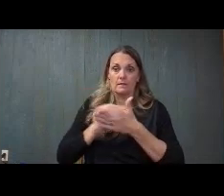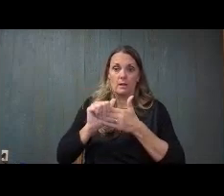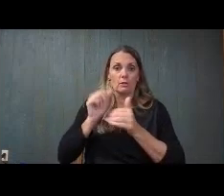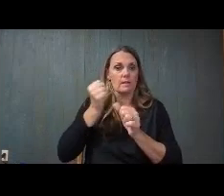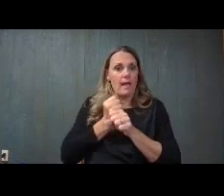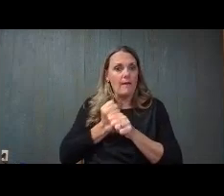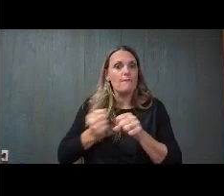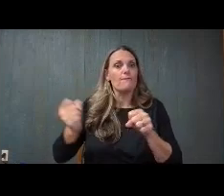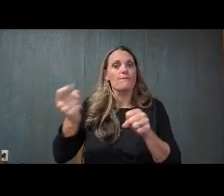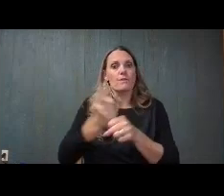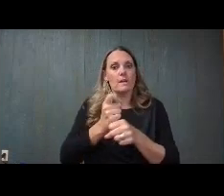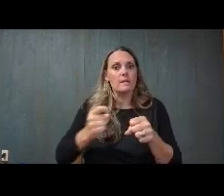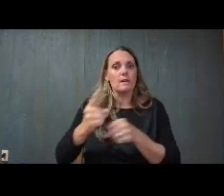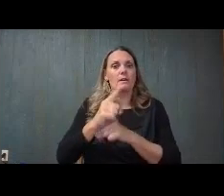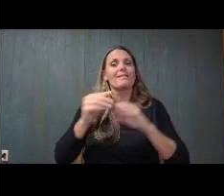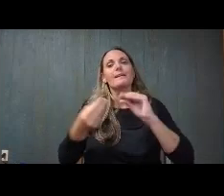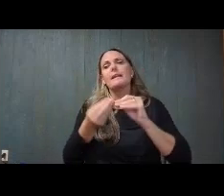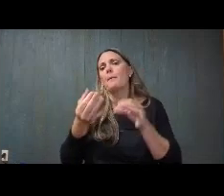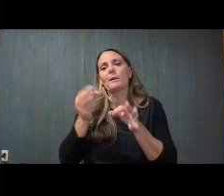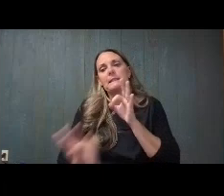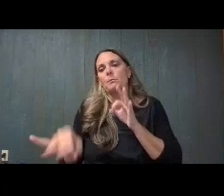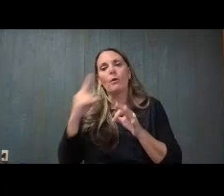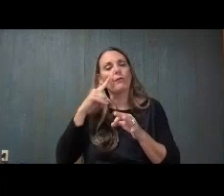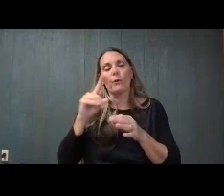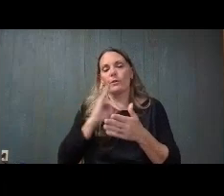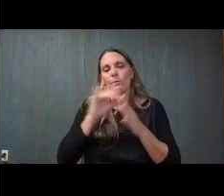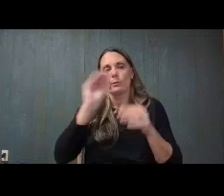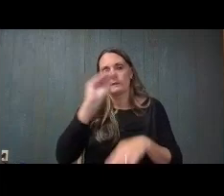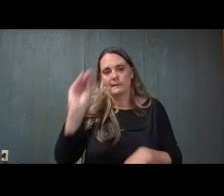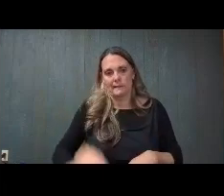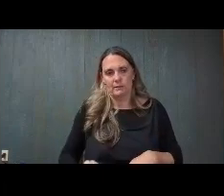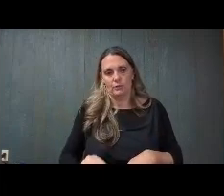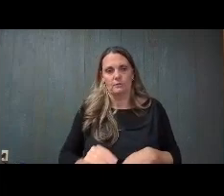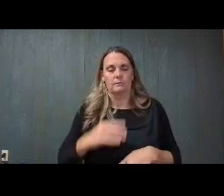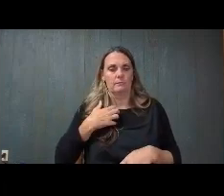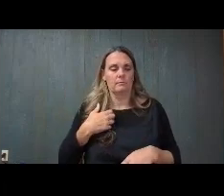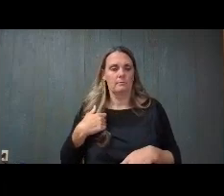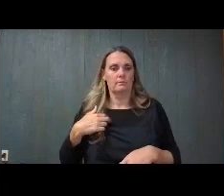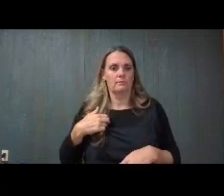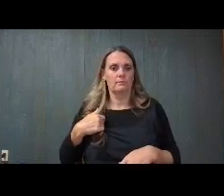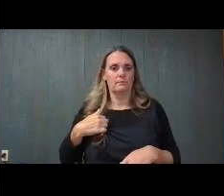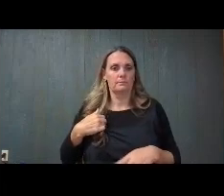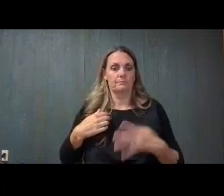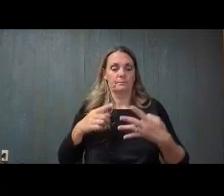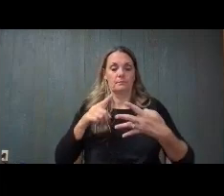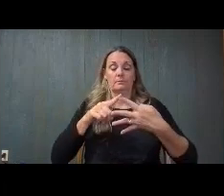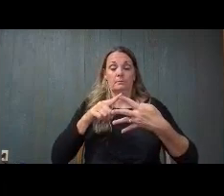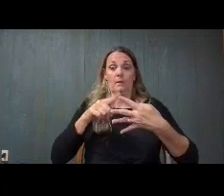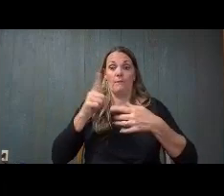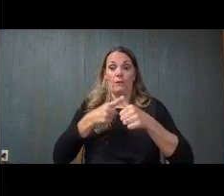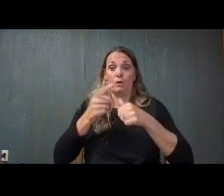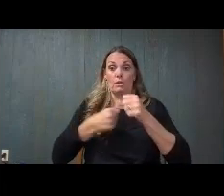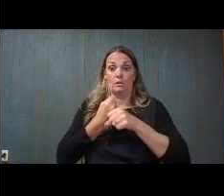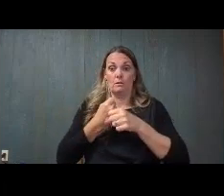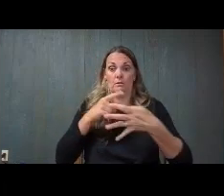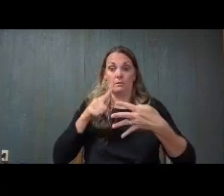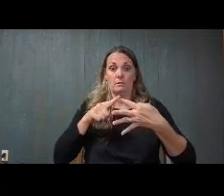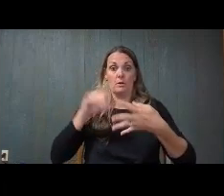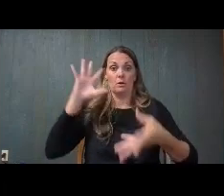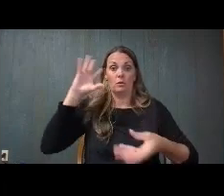just to keep the numbers simple for the percentage breakouts you can see, year one reflects the total at 100%,